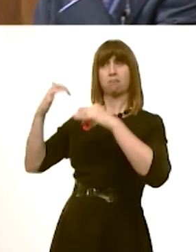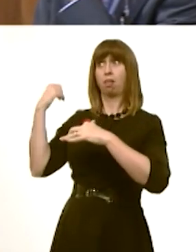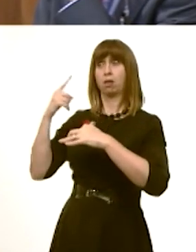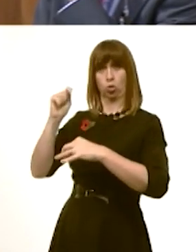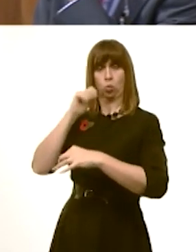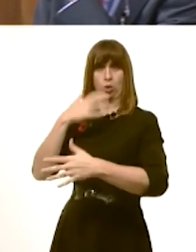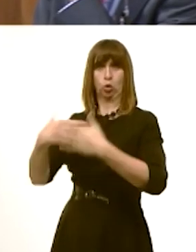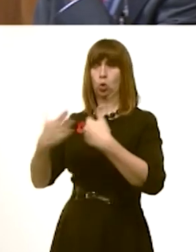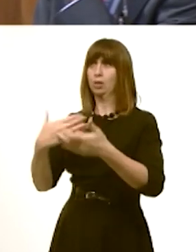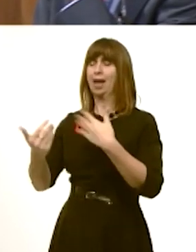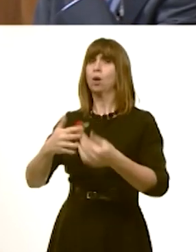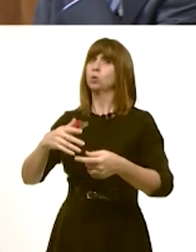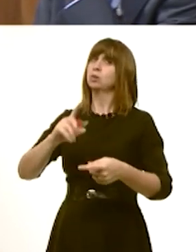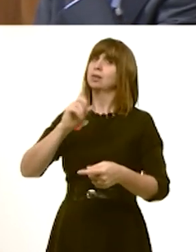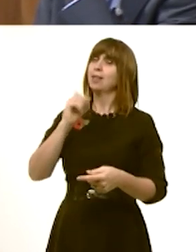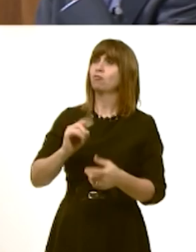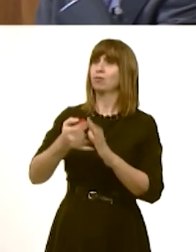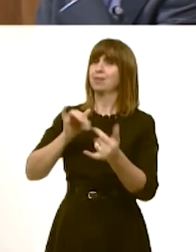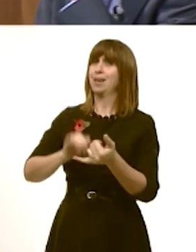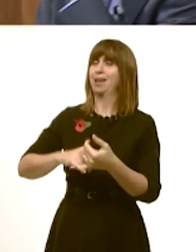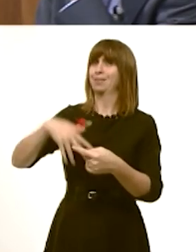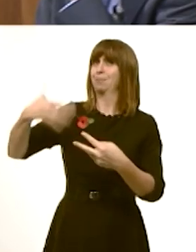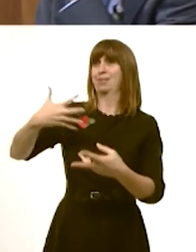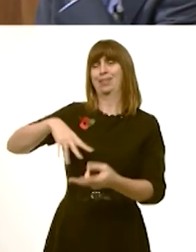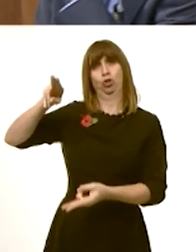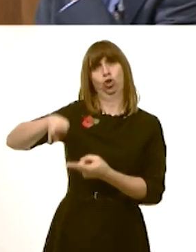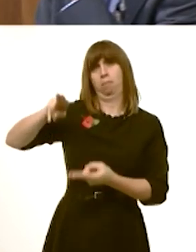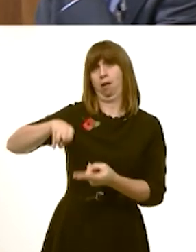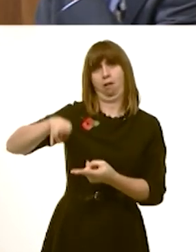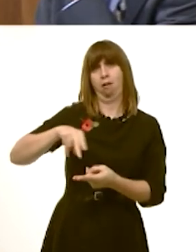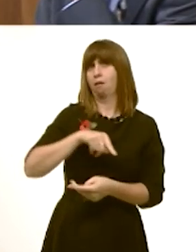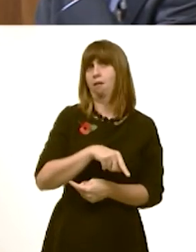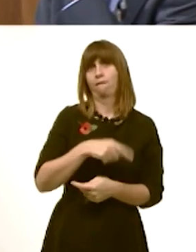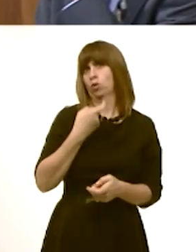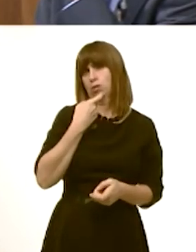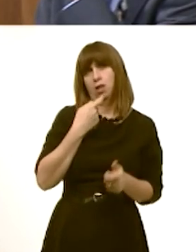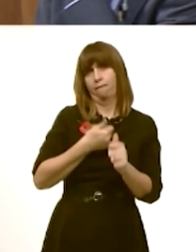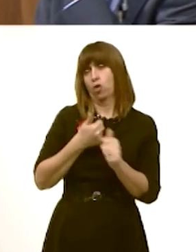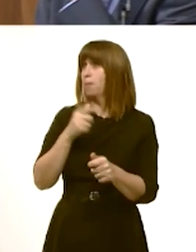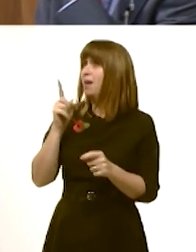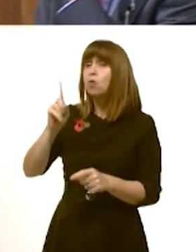Felly, maeín rhaid iddyn nhw wneud rhywbeth nawr i helpu gweithwyr Cymru i helpu gweithwyr Cymru.